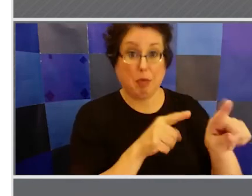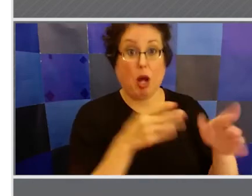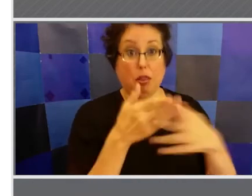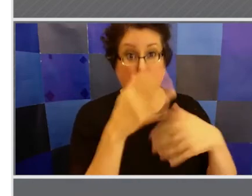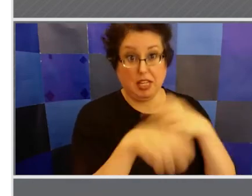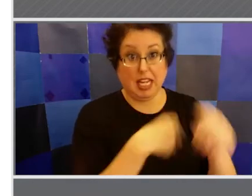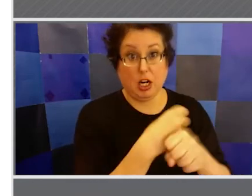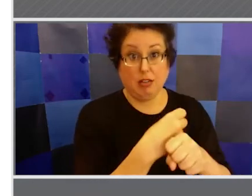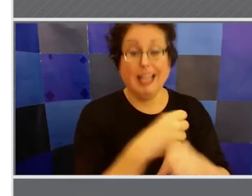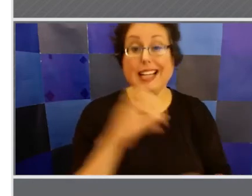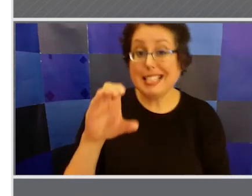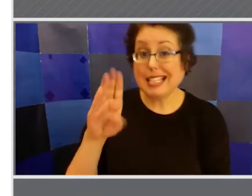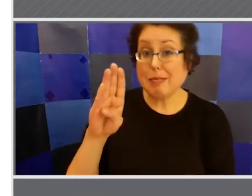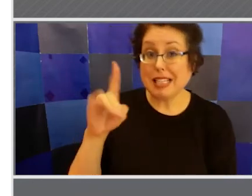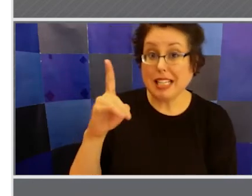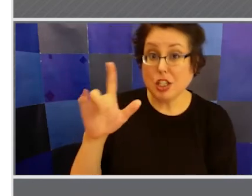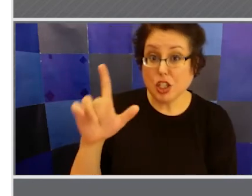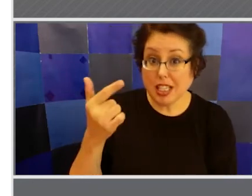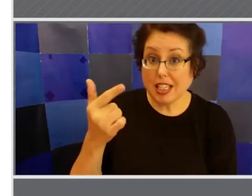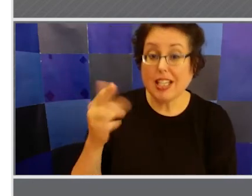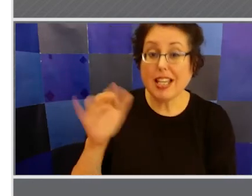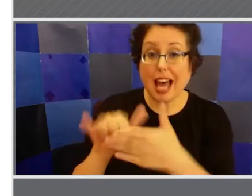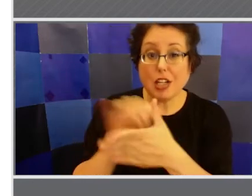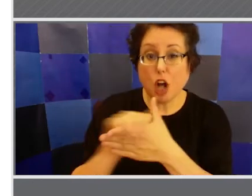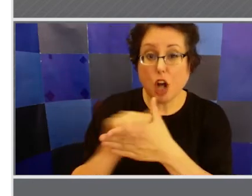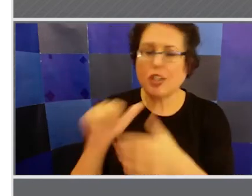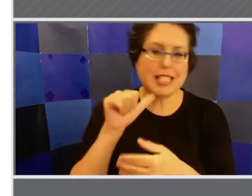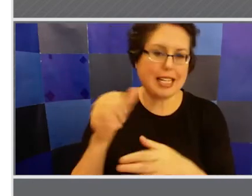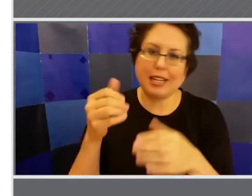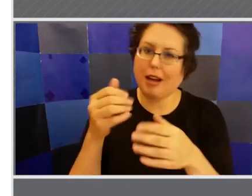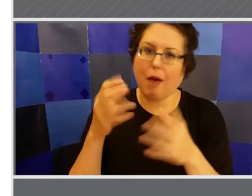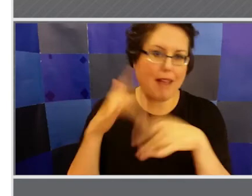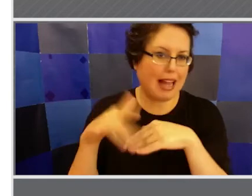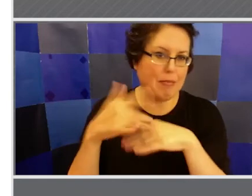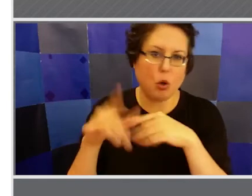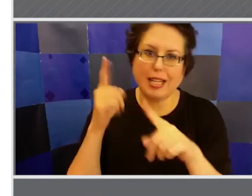CDB dollars don't become available until October each year so PL I had to wait until the last